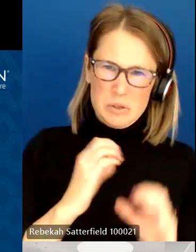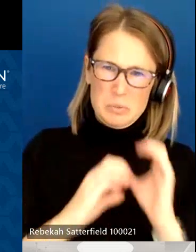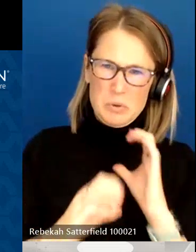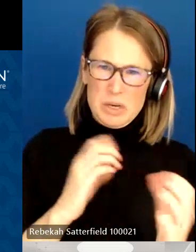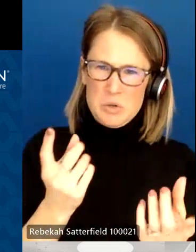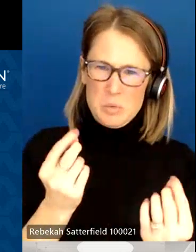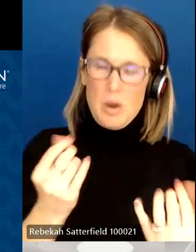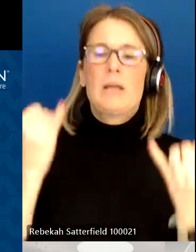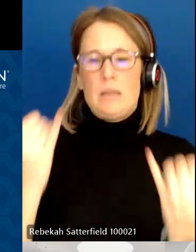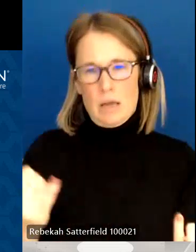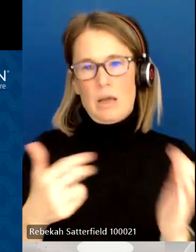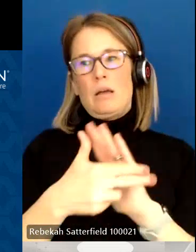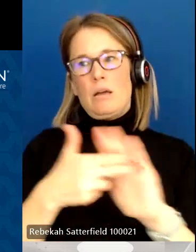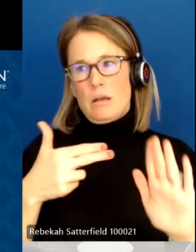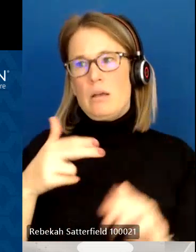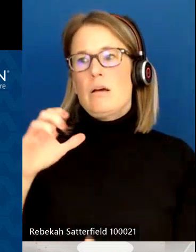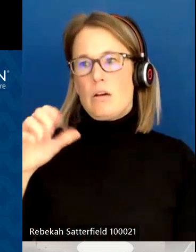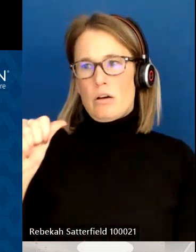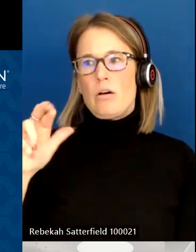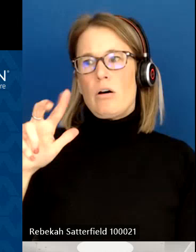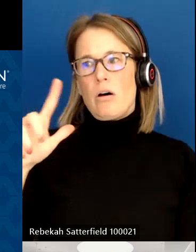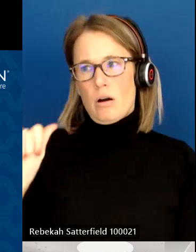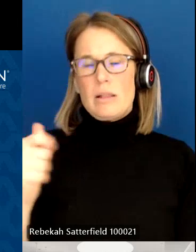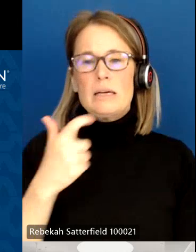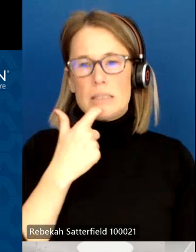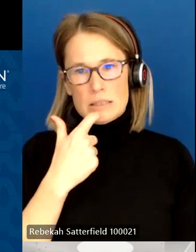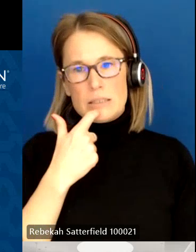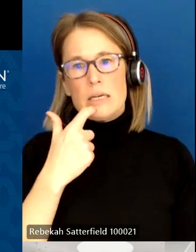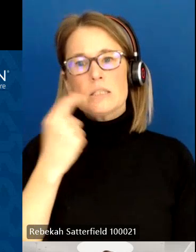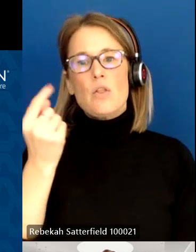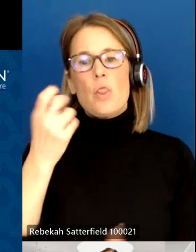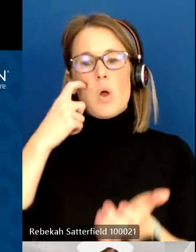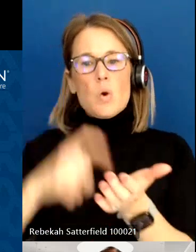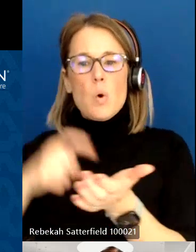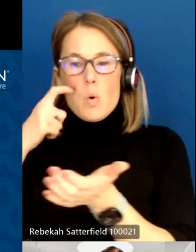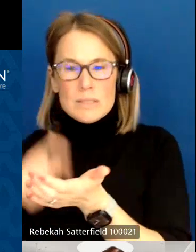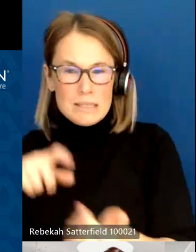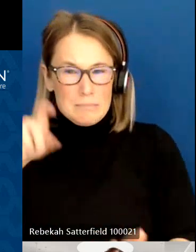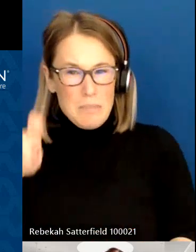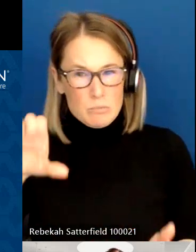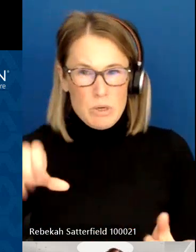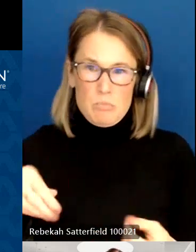Carla has alluded to so the notices need to be provided in connection with that uh